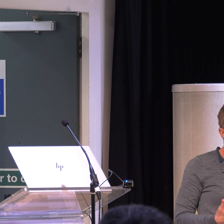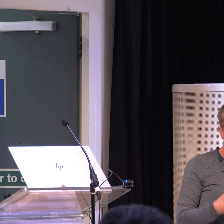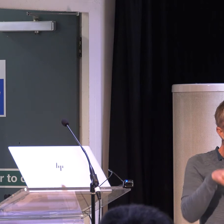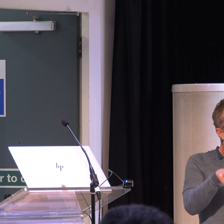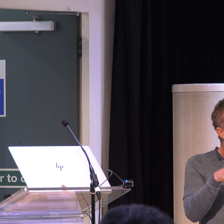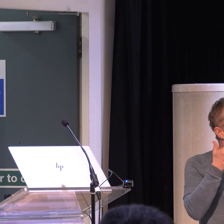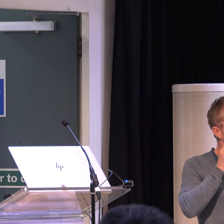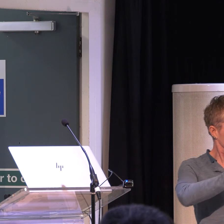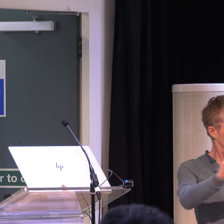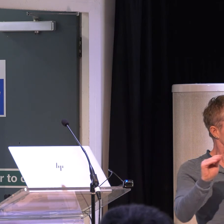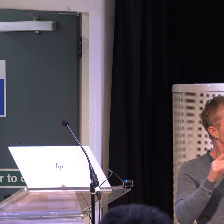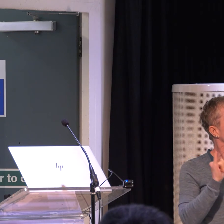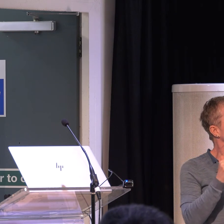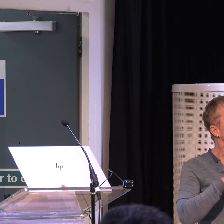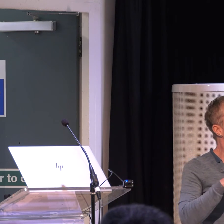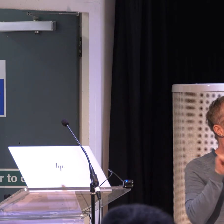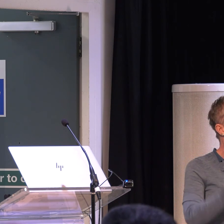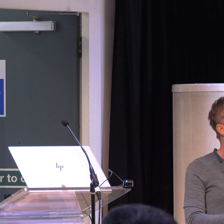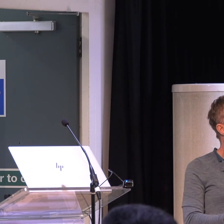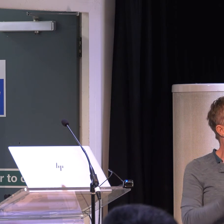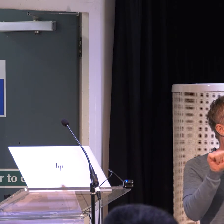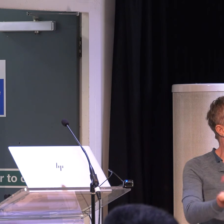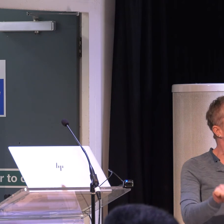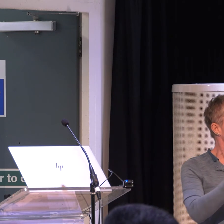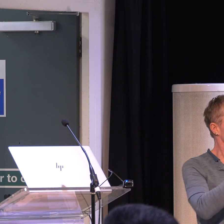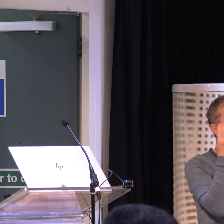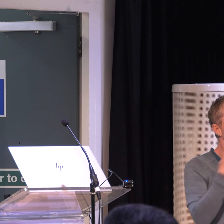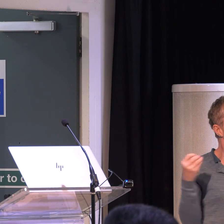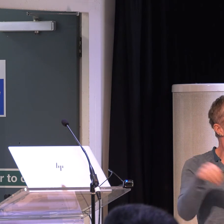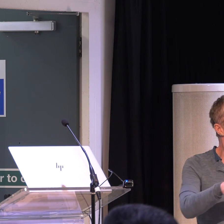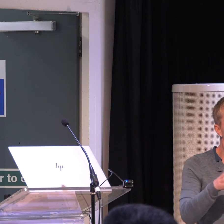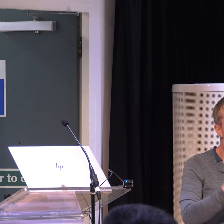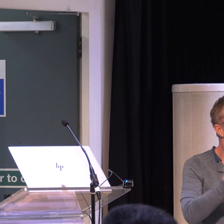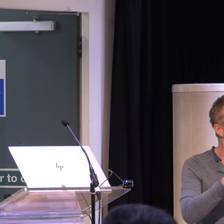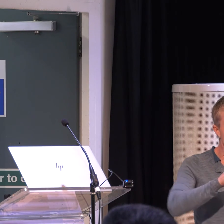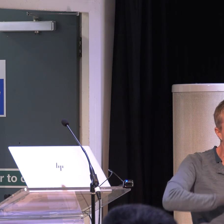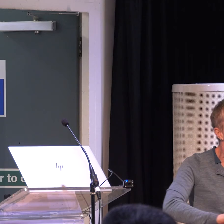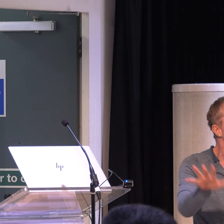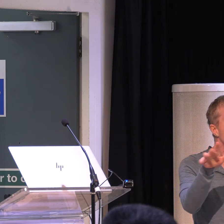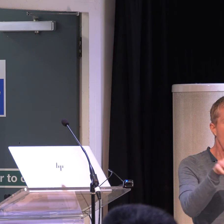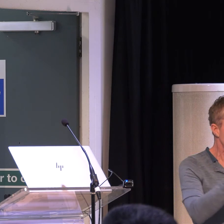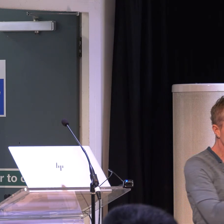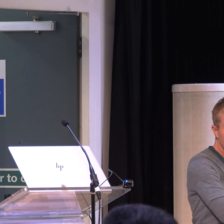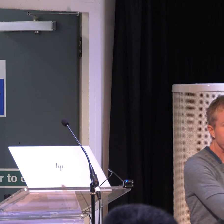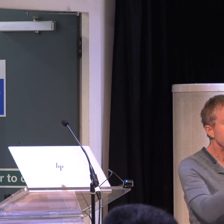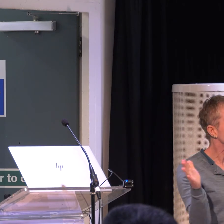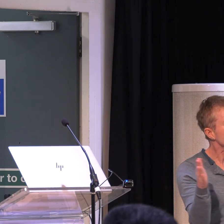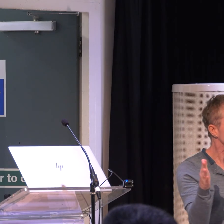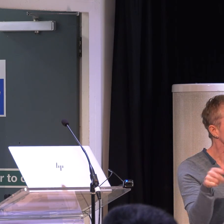because we'd sometimes make them too regimented. So these inspired lessons are now being extended to our Key Stage 4 pupils,